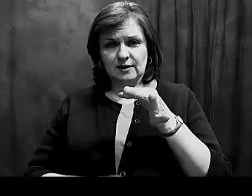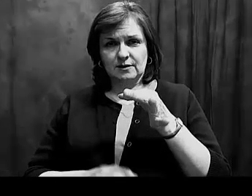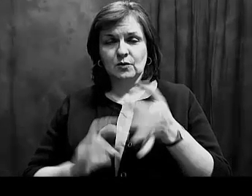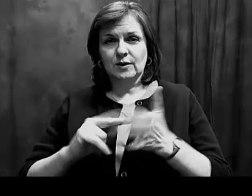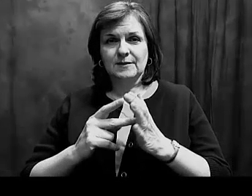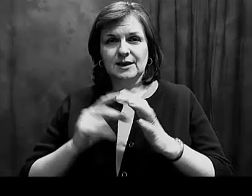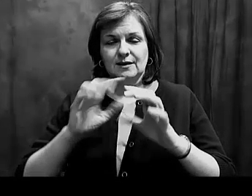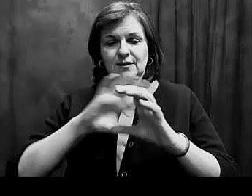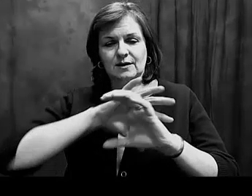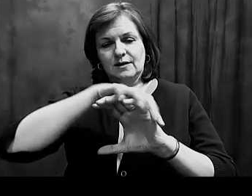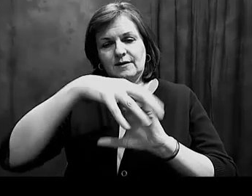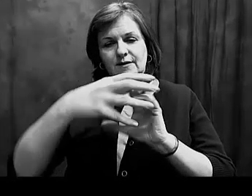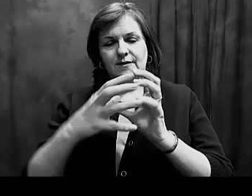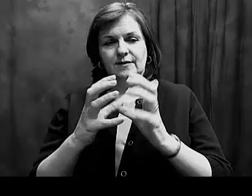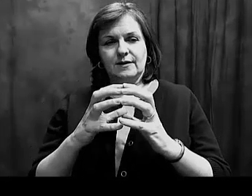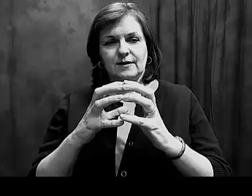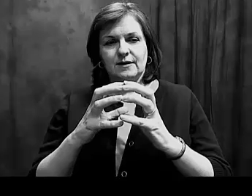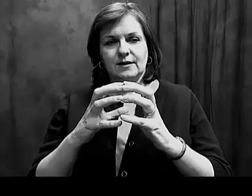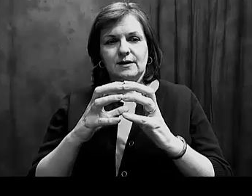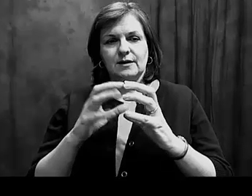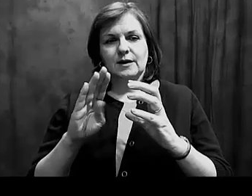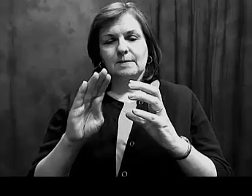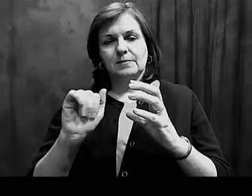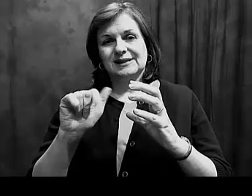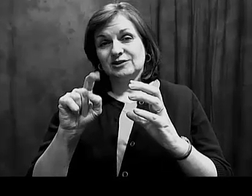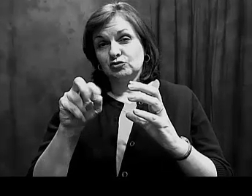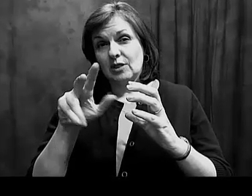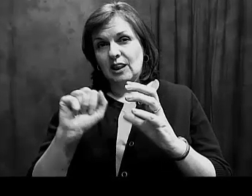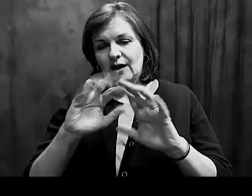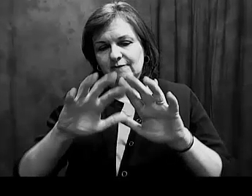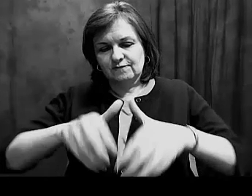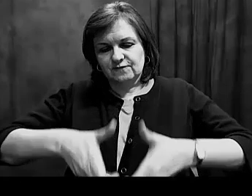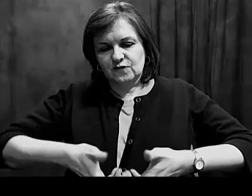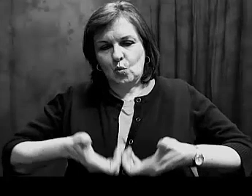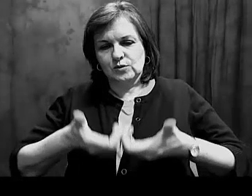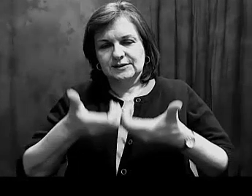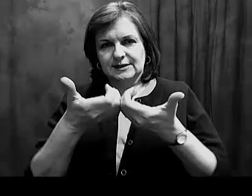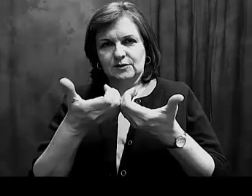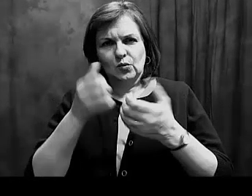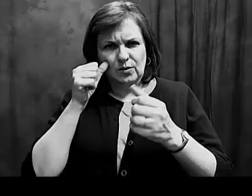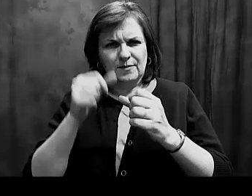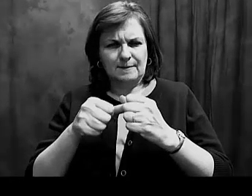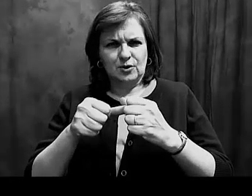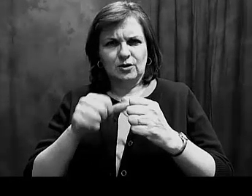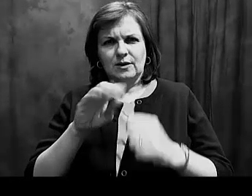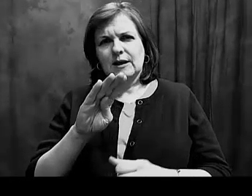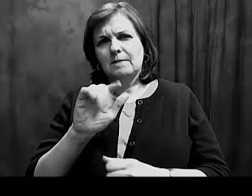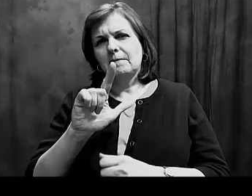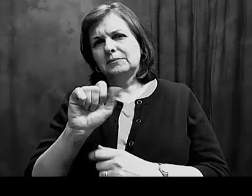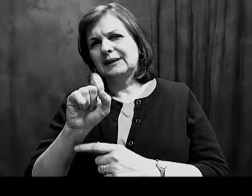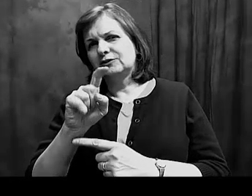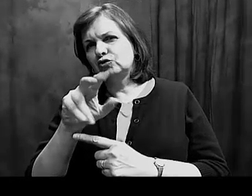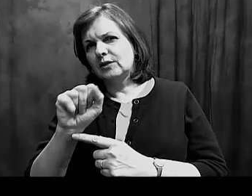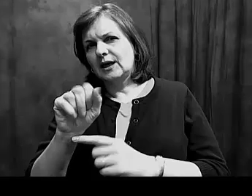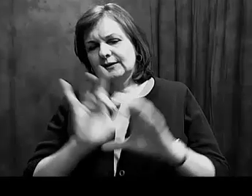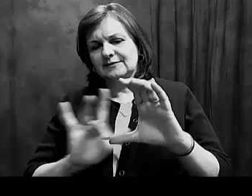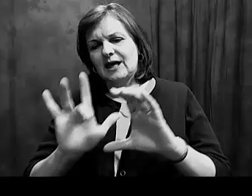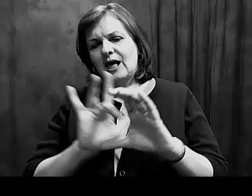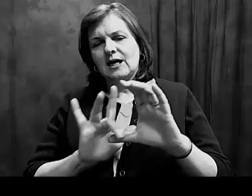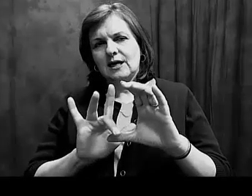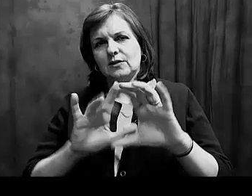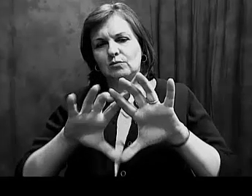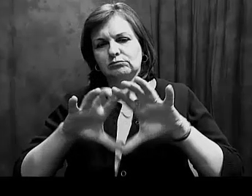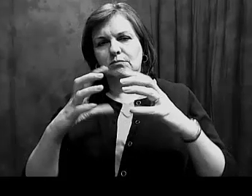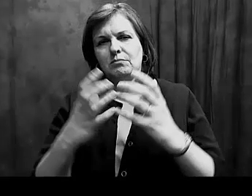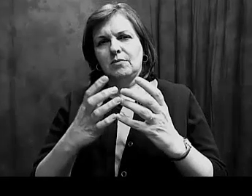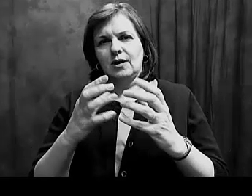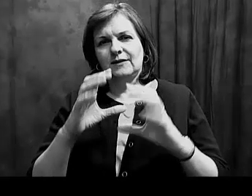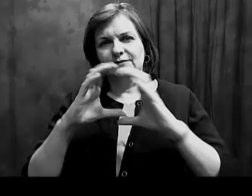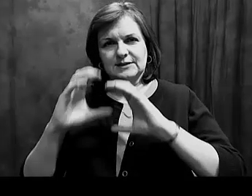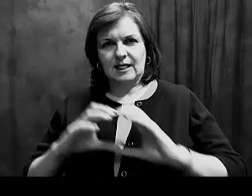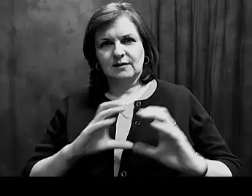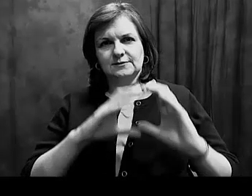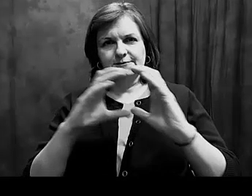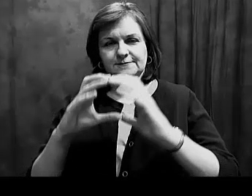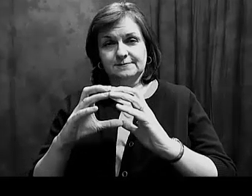and it involved the folding in of our blastula. Our blastula was a hollow ball of cells